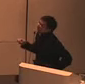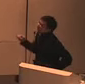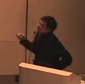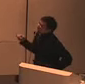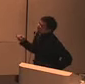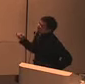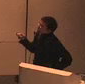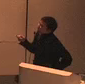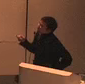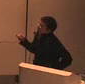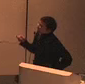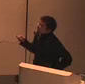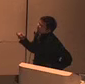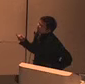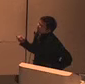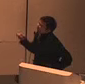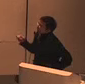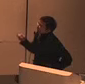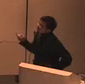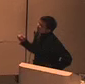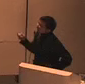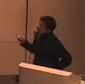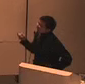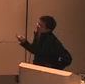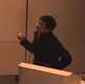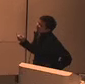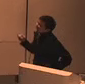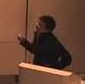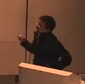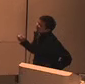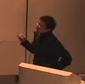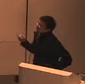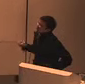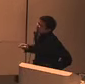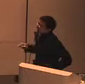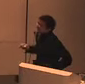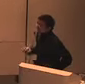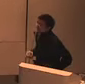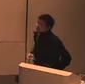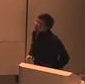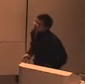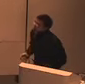And as you can see, this is the most dangerous sleeping space.